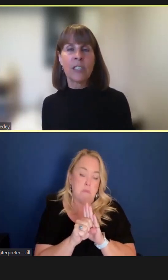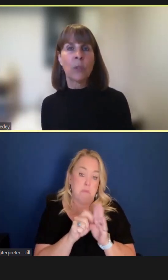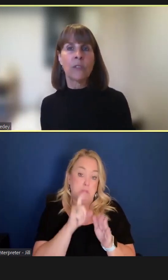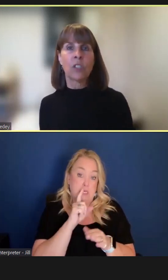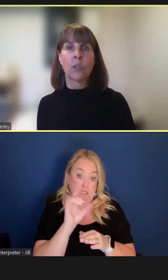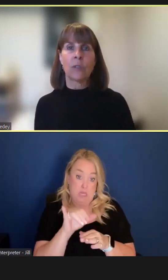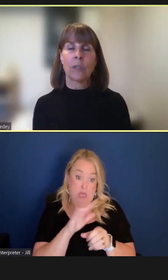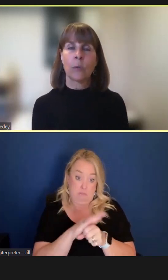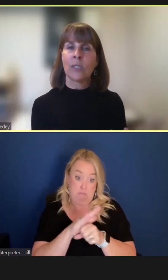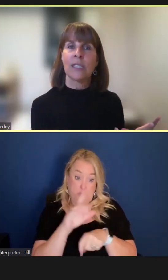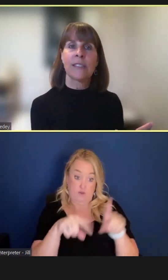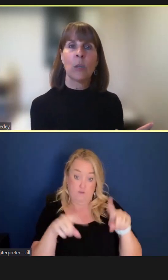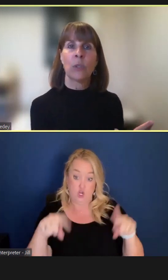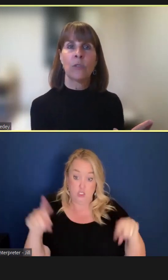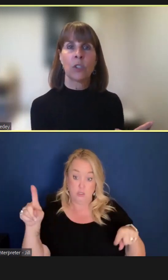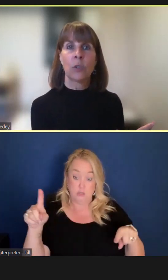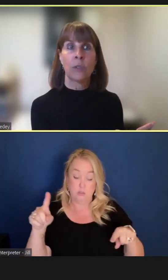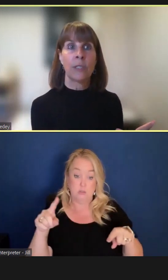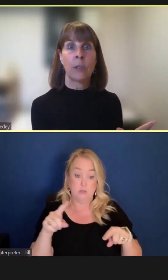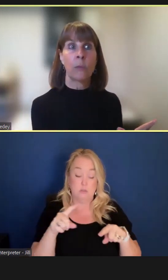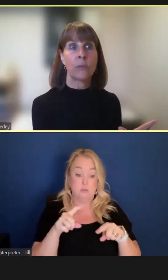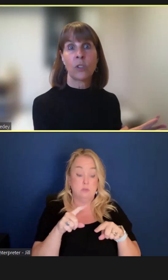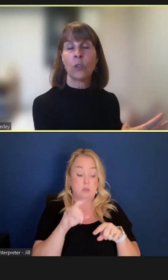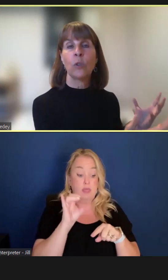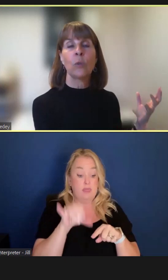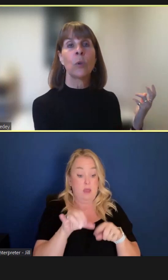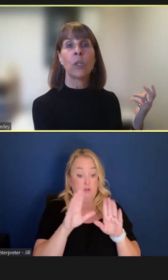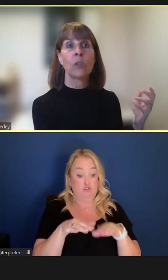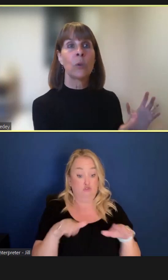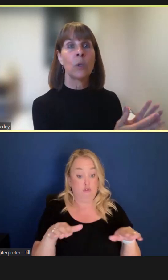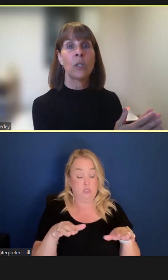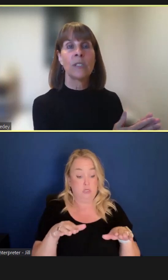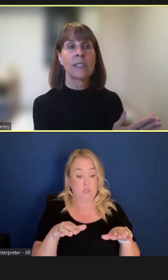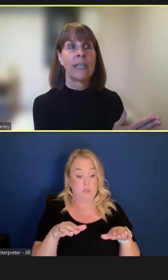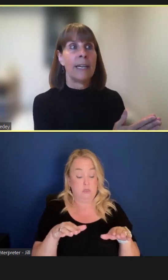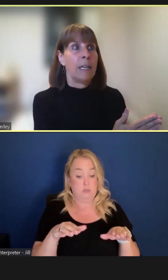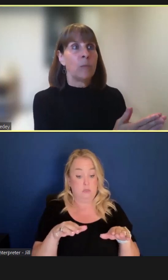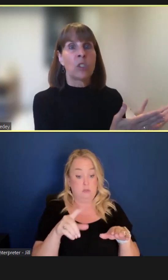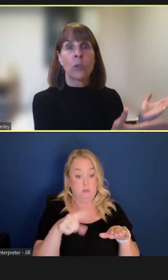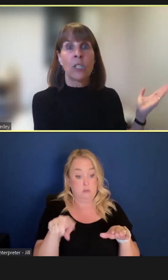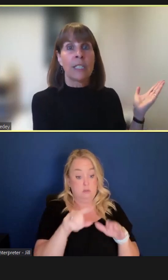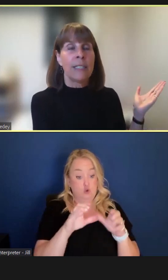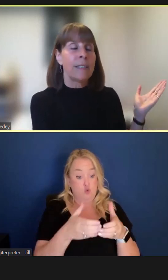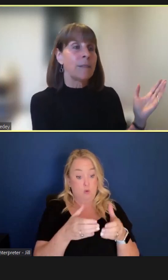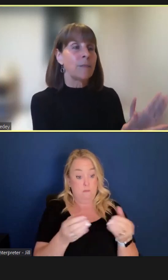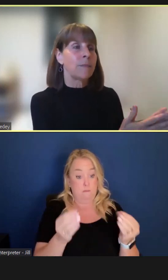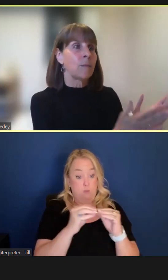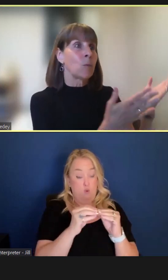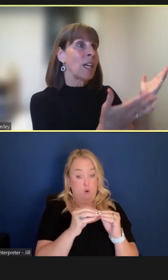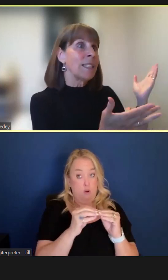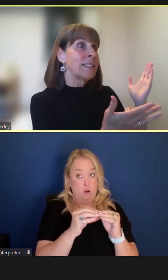of children was it a sample of children that skewed more towards majority race